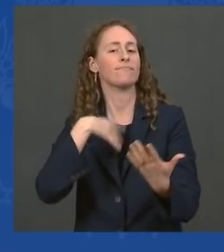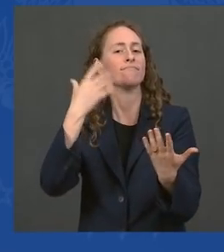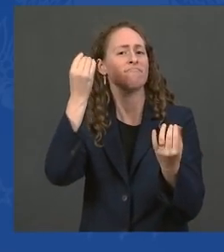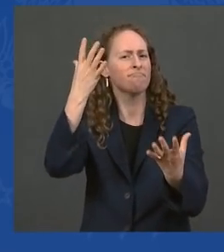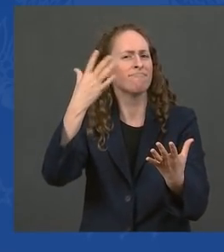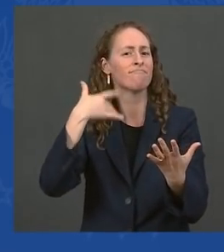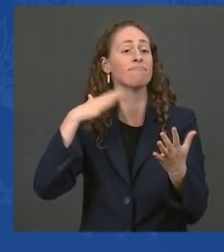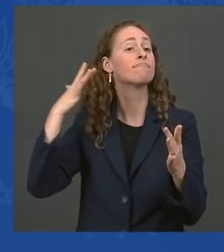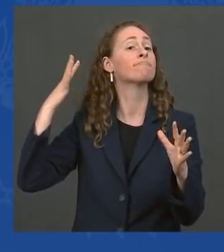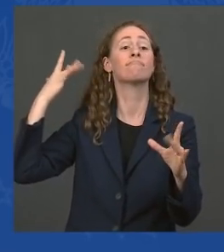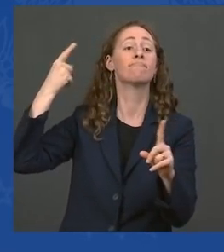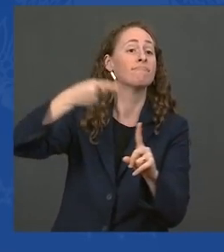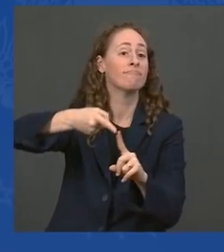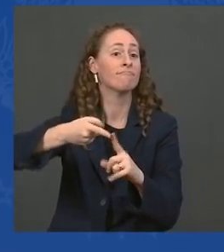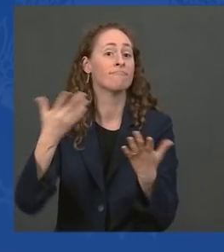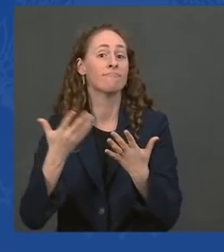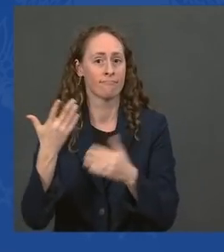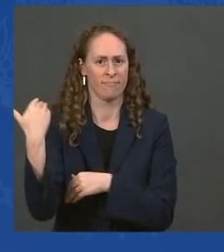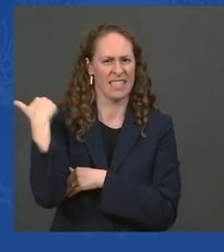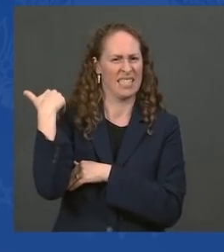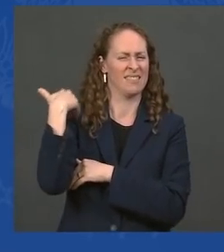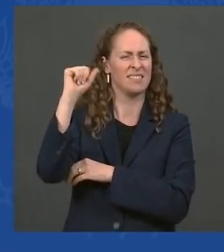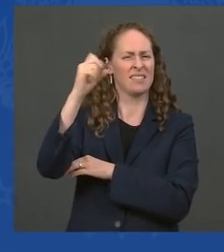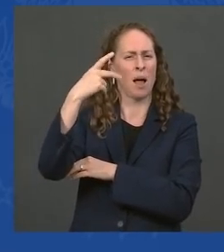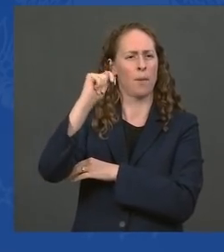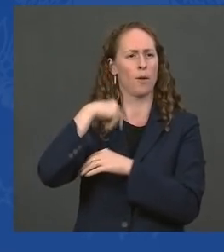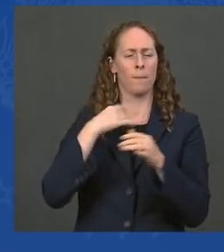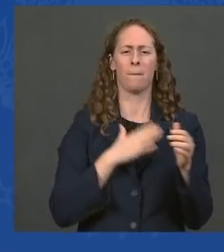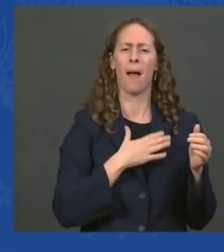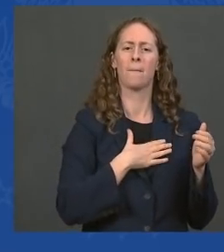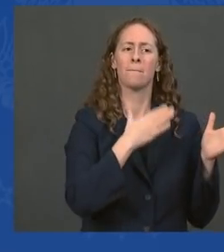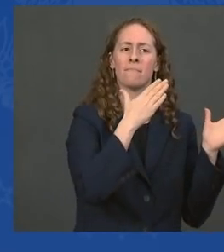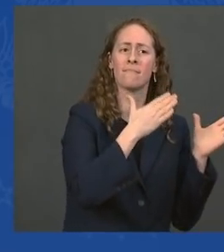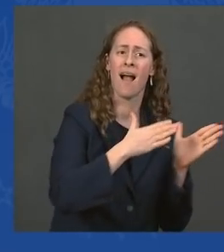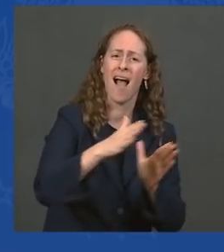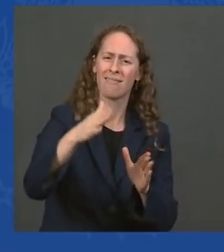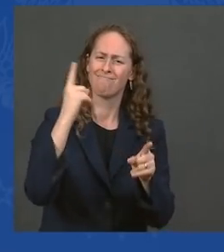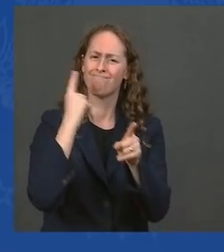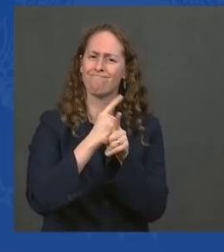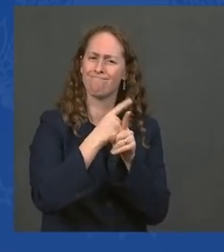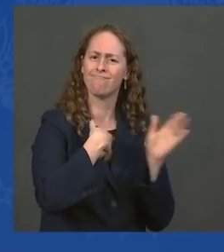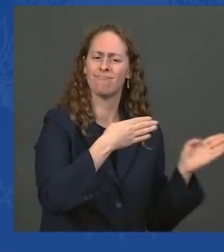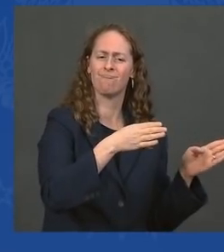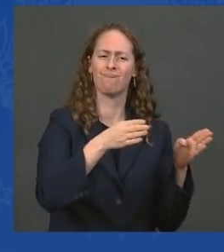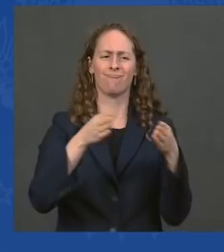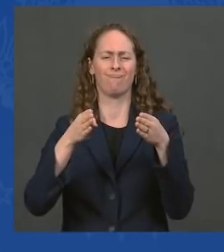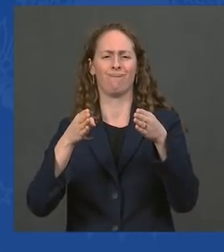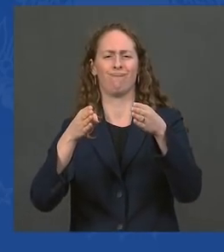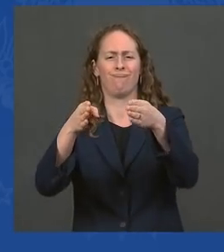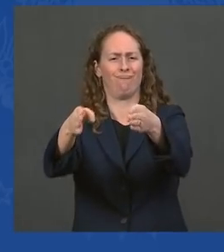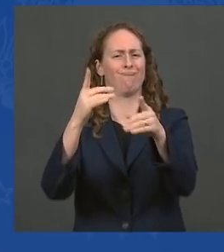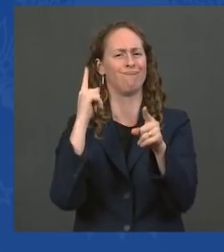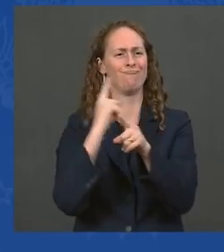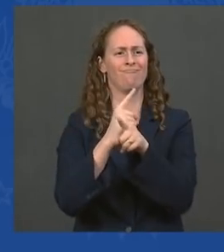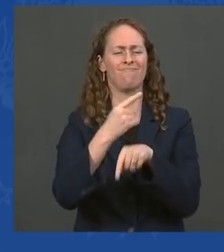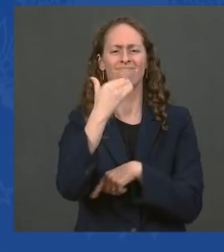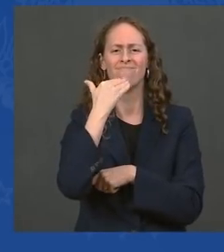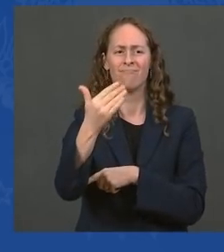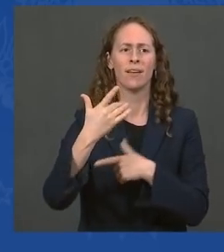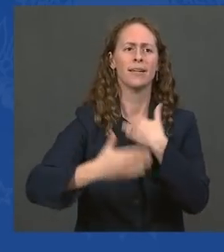is working. We're headed in the right direction. We have critical work to do, but we can't let up now.